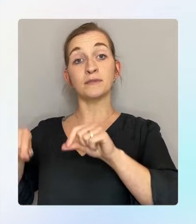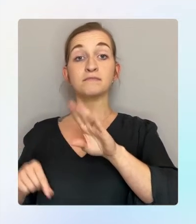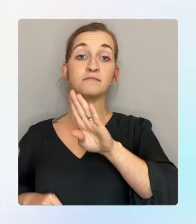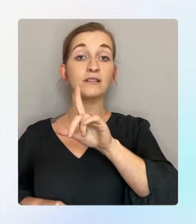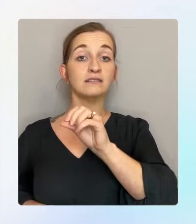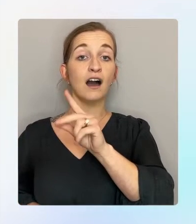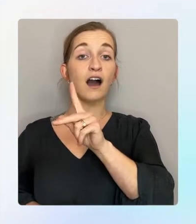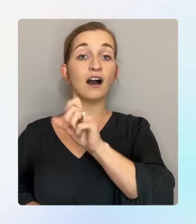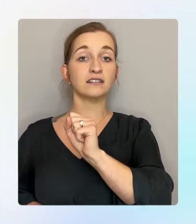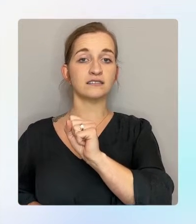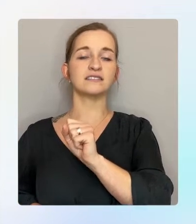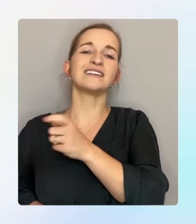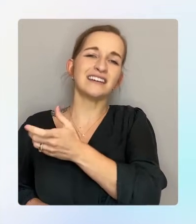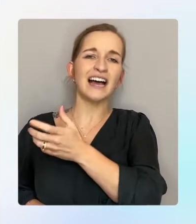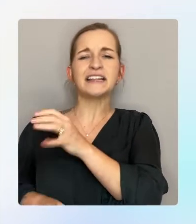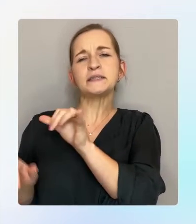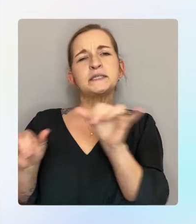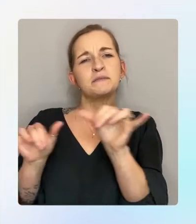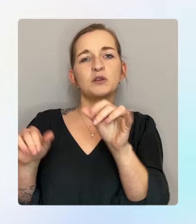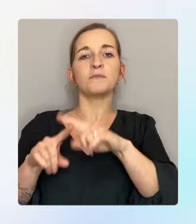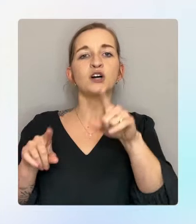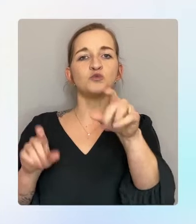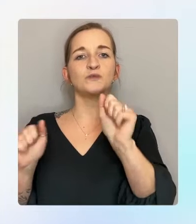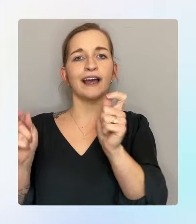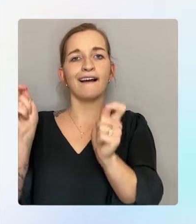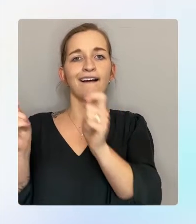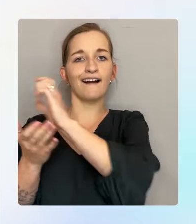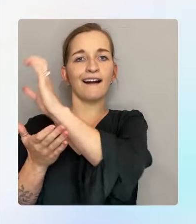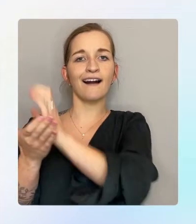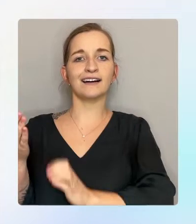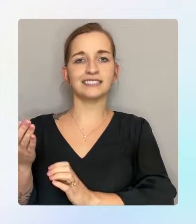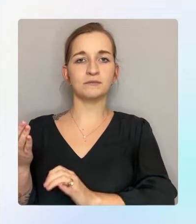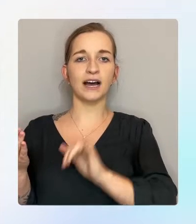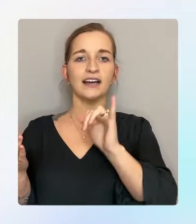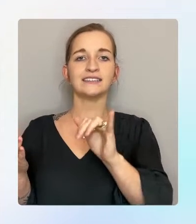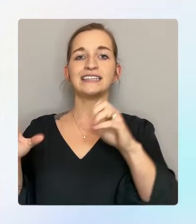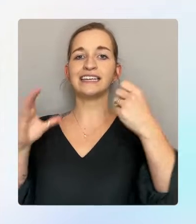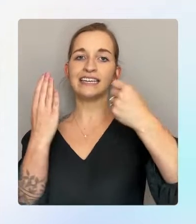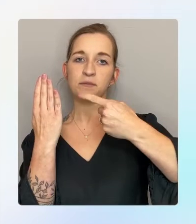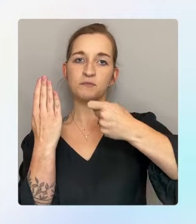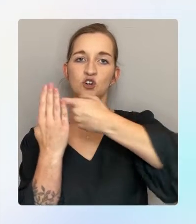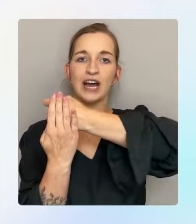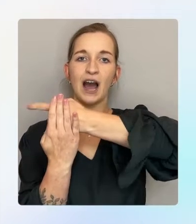but you can customize their inputs and outputs. This customization, though, makes it